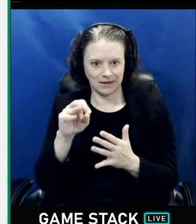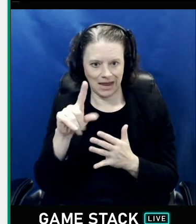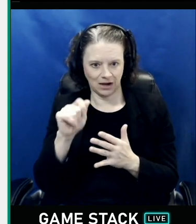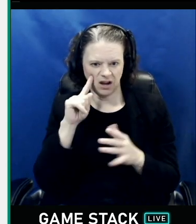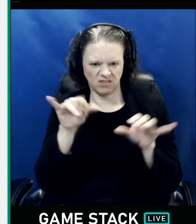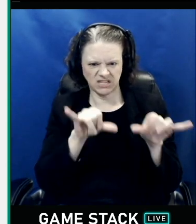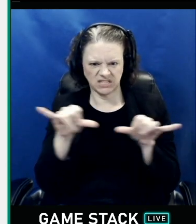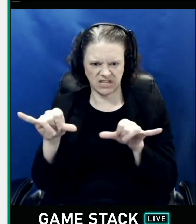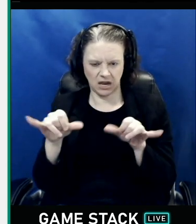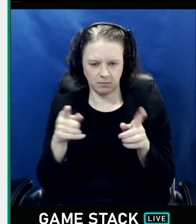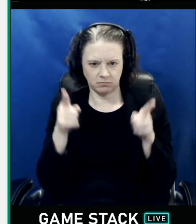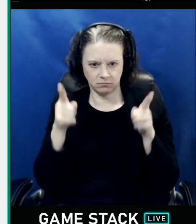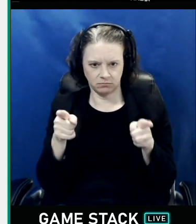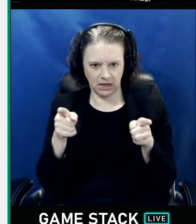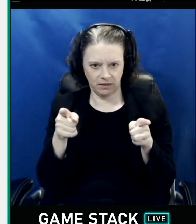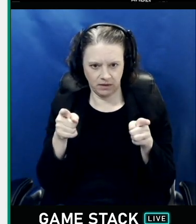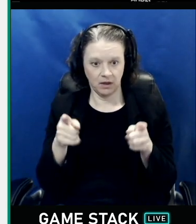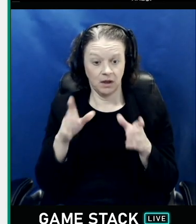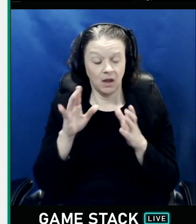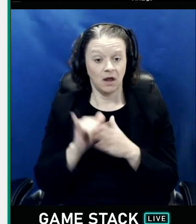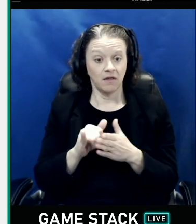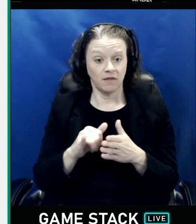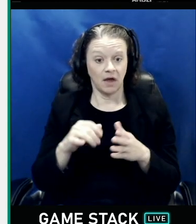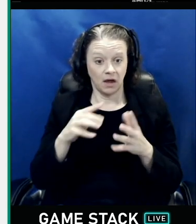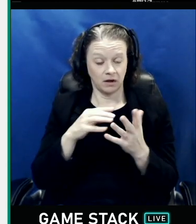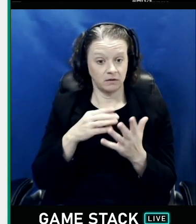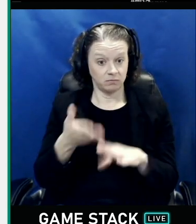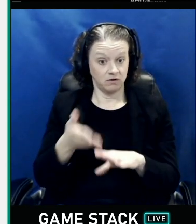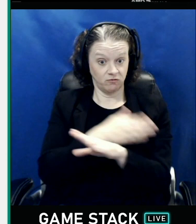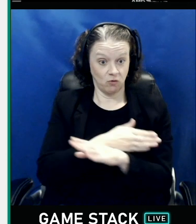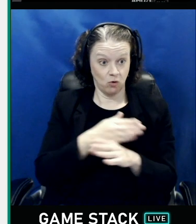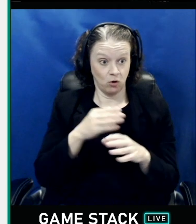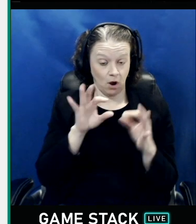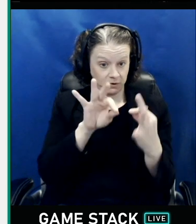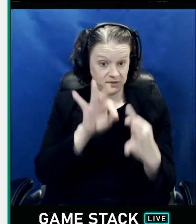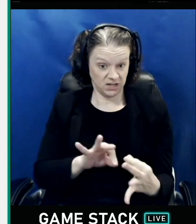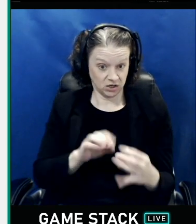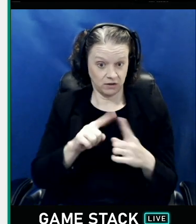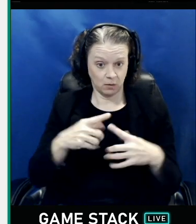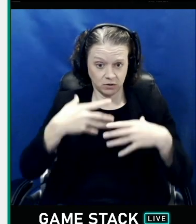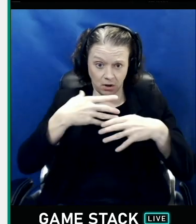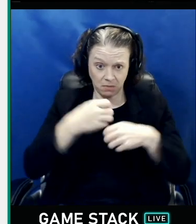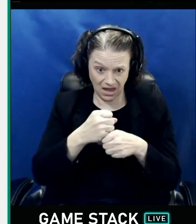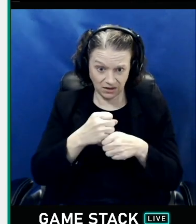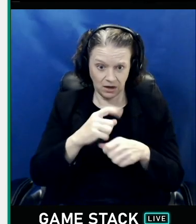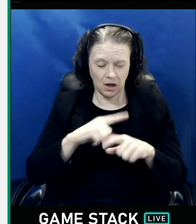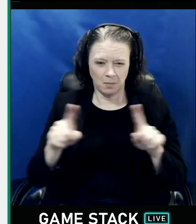Before the optimization, the thread data array was compact, but unfortunately, the different threads were likely to modify the